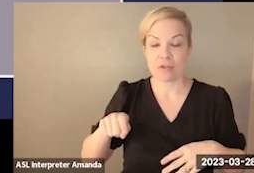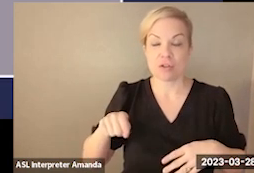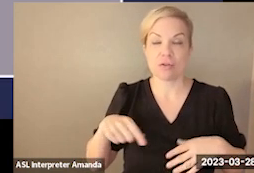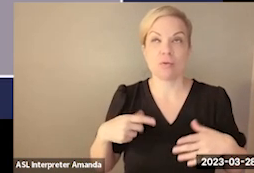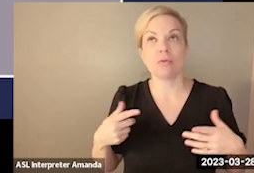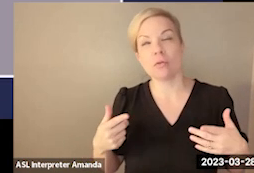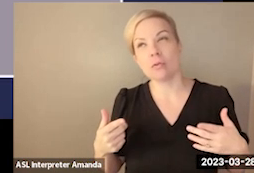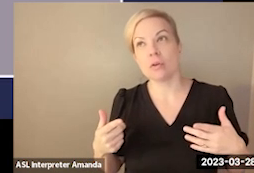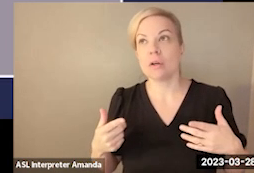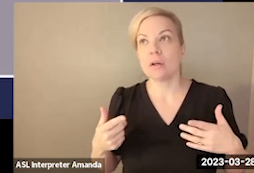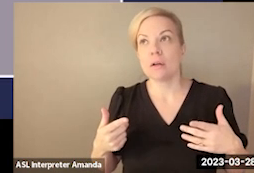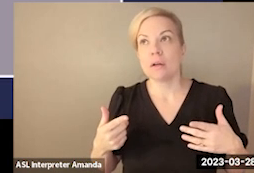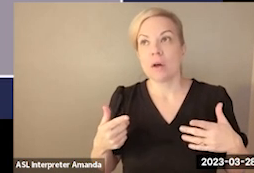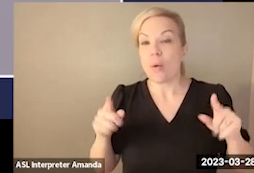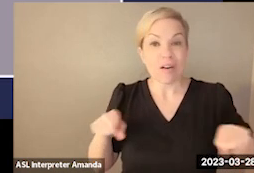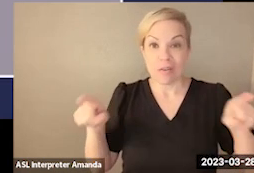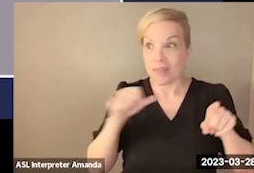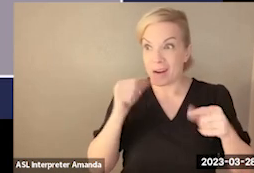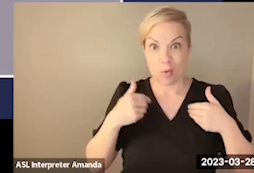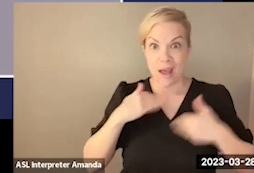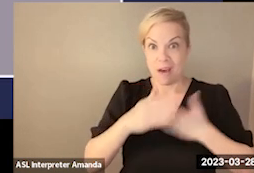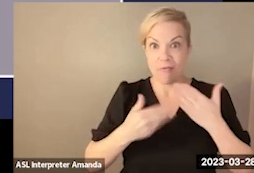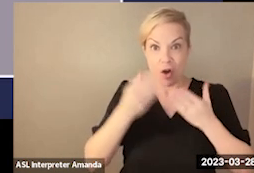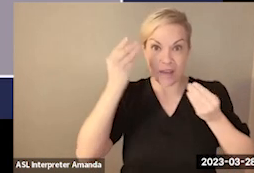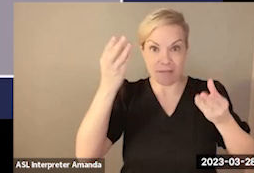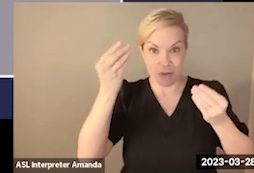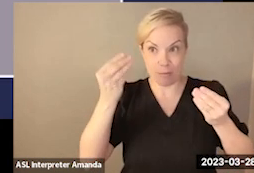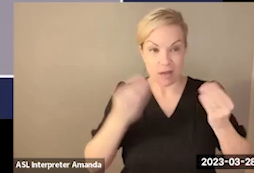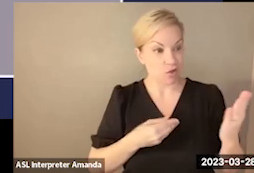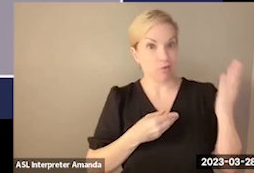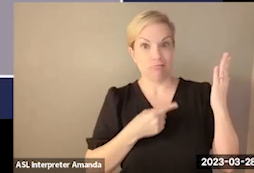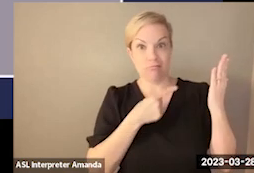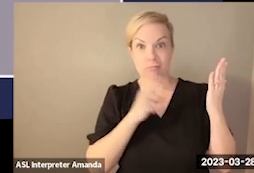Debbie Stine, Science & Technology Policy Academy: They They don't have information they need to make a decision, and they might not quite be willing to listen